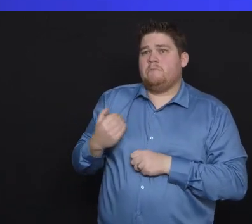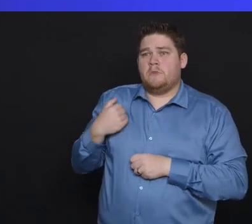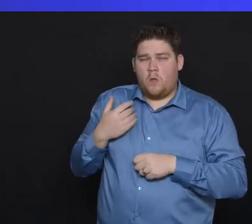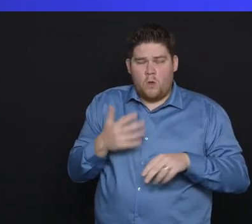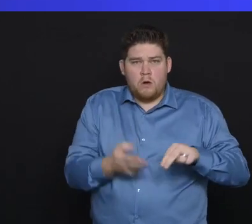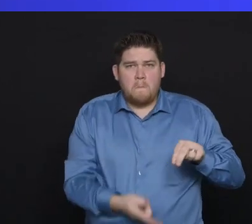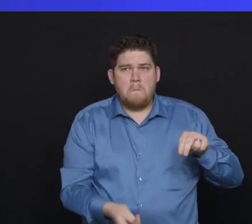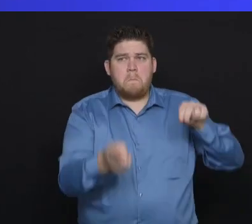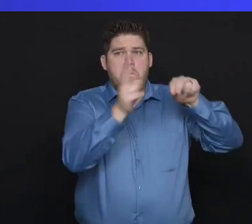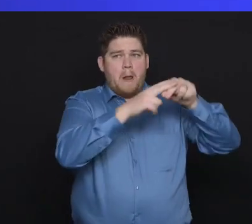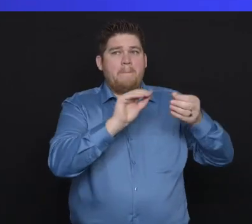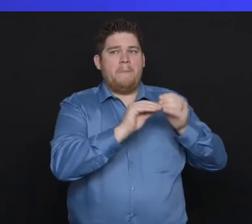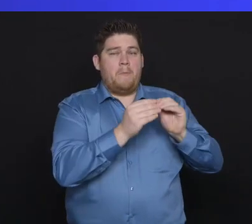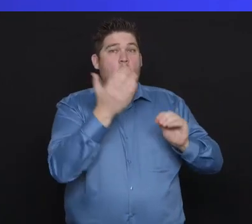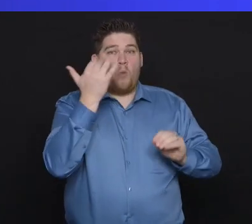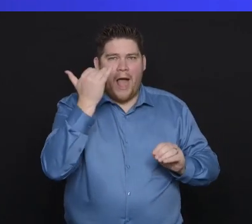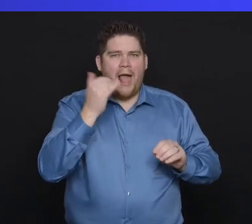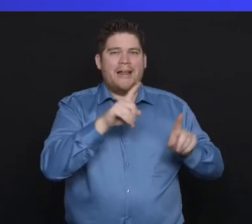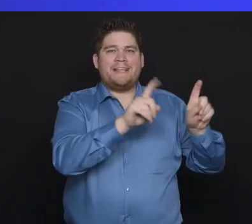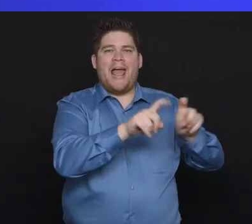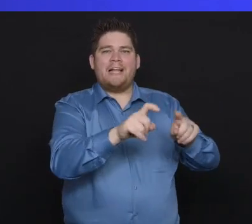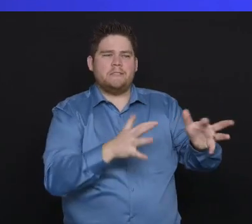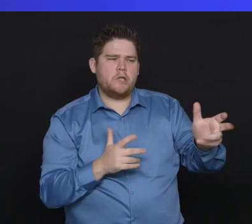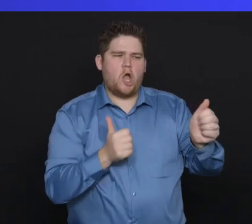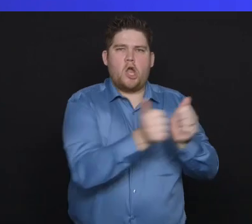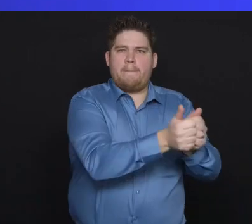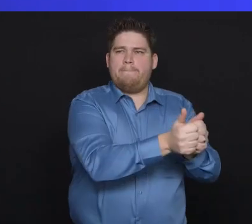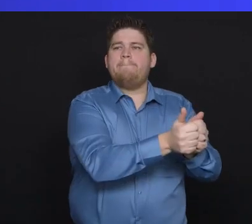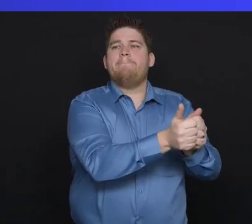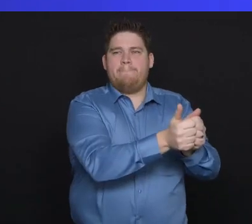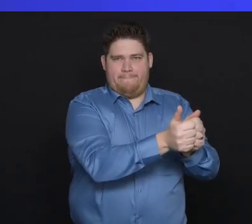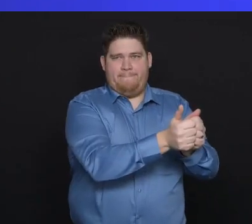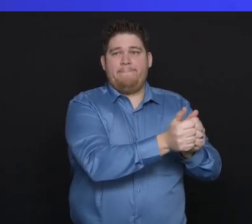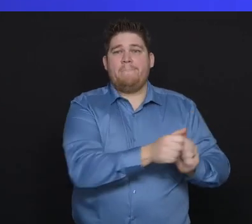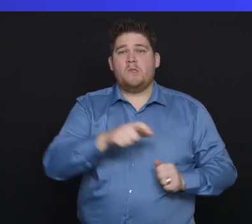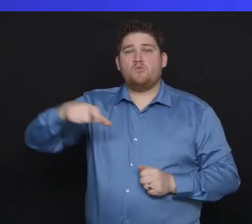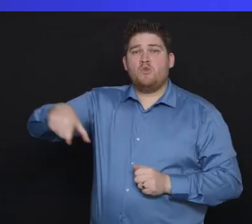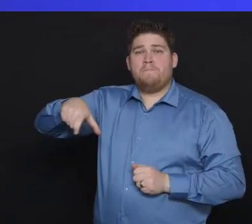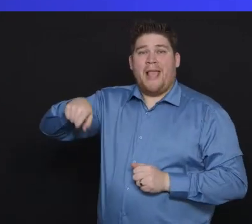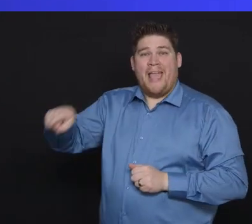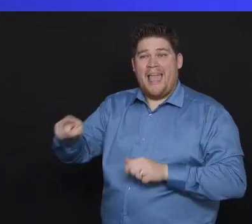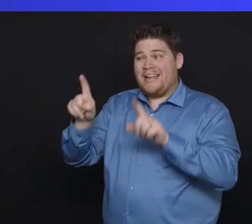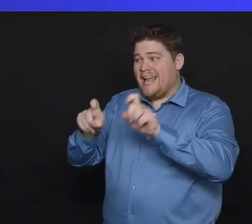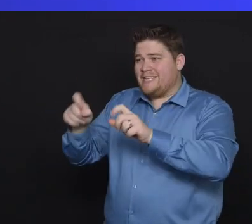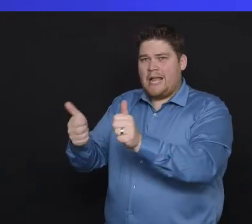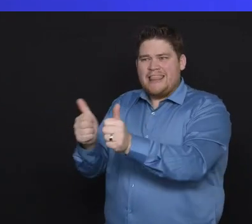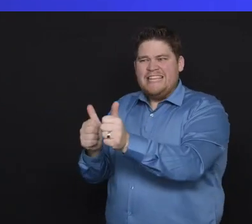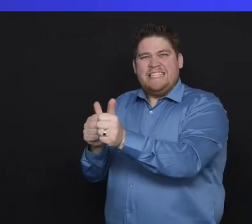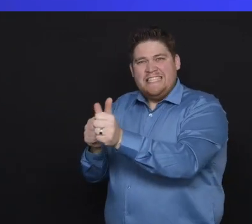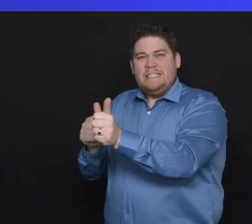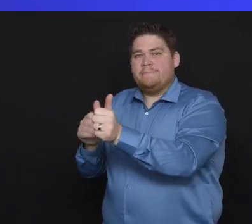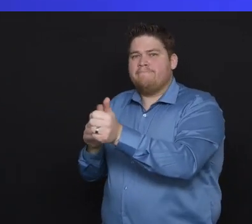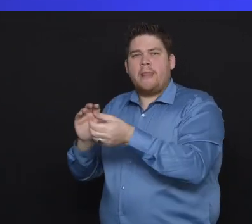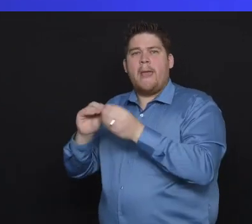at DC CDC. We don't have that issue anymore. All of the labs are now validated. Every positive date -- every